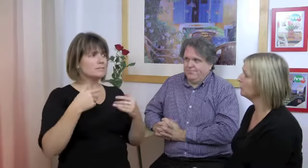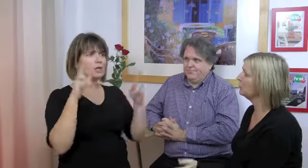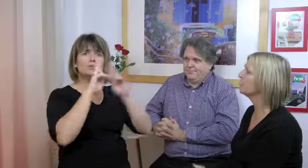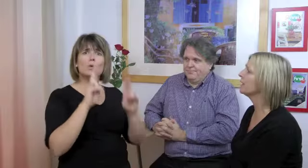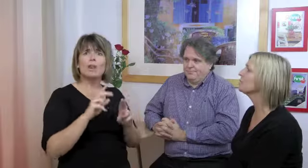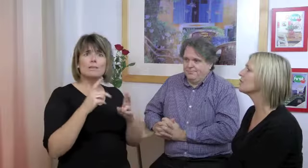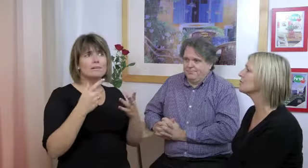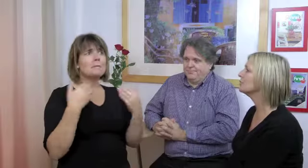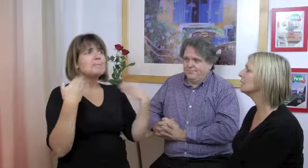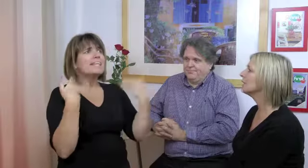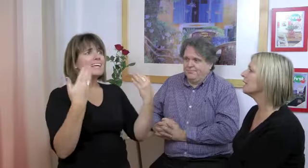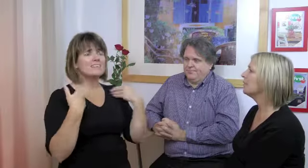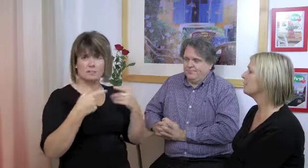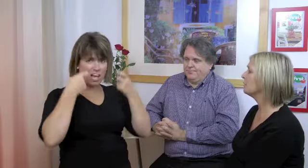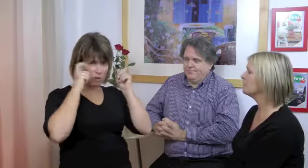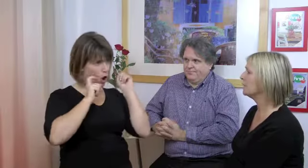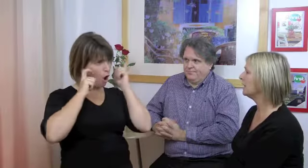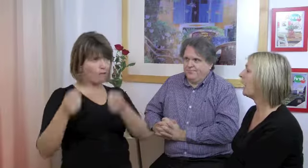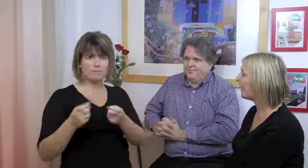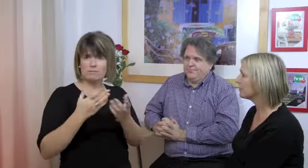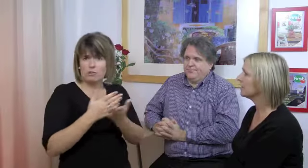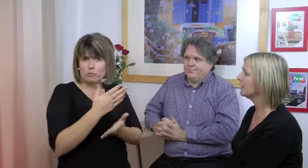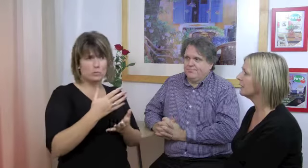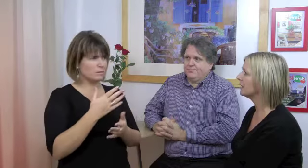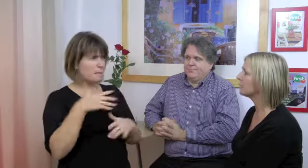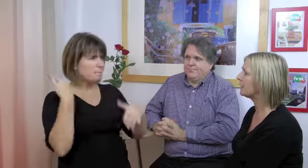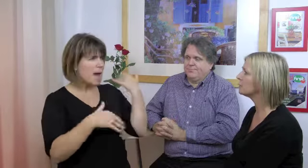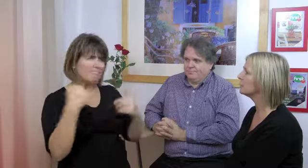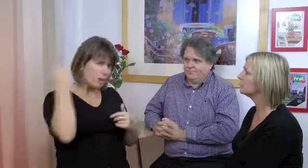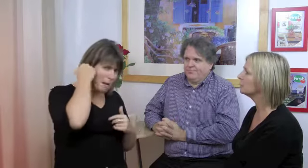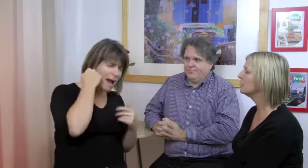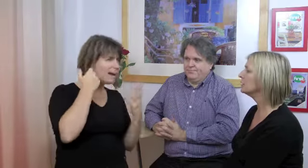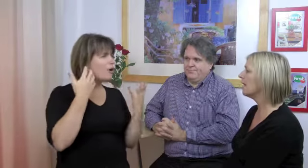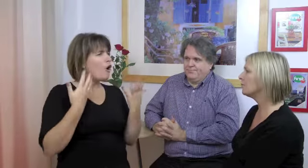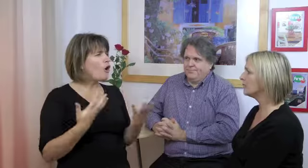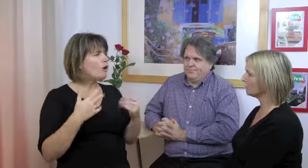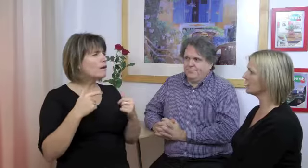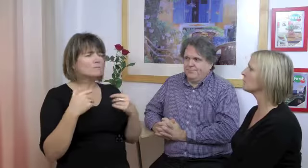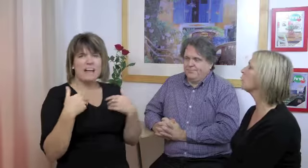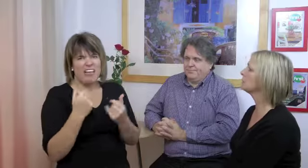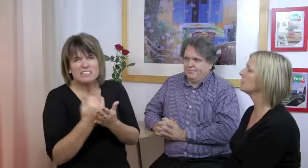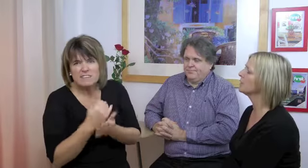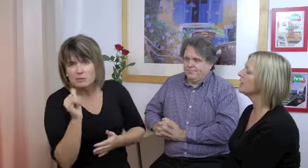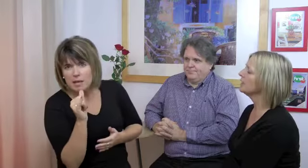when you go into PE you had to take your hearing aids out before you started sport. Maybe it